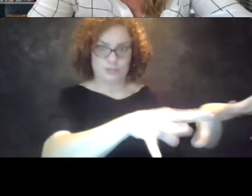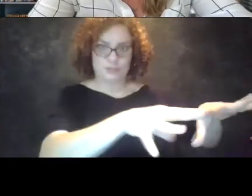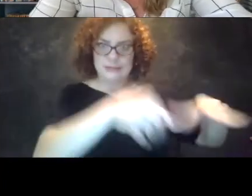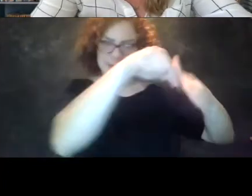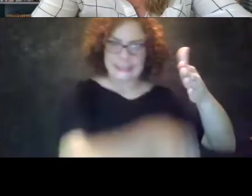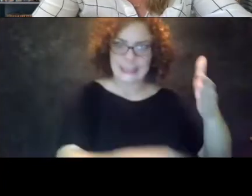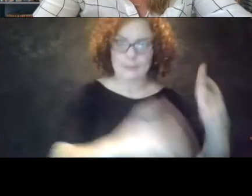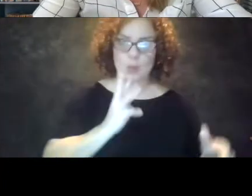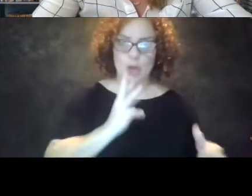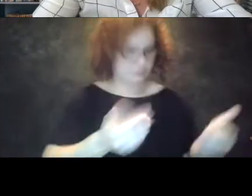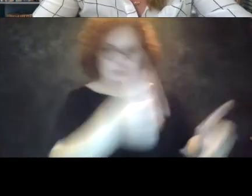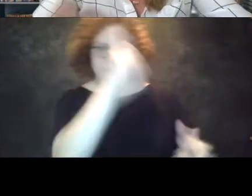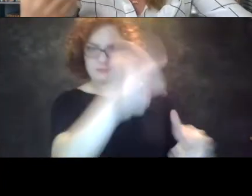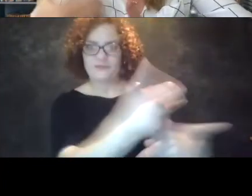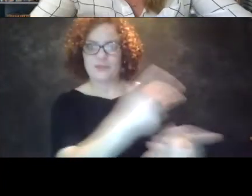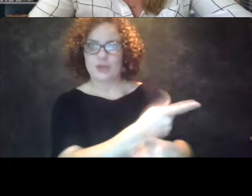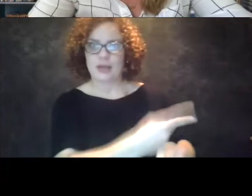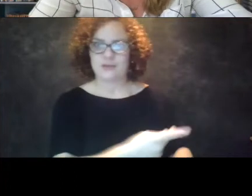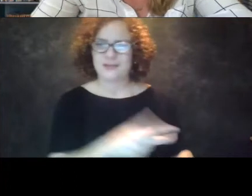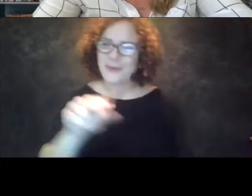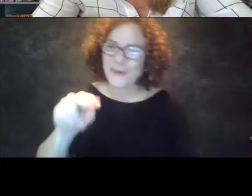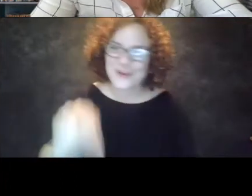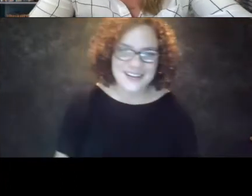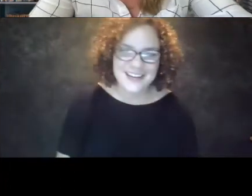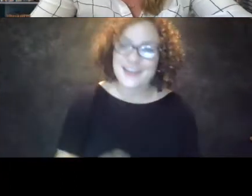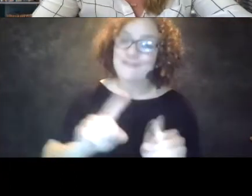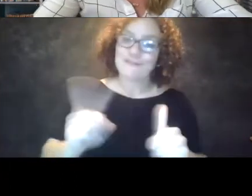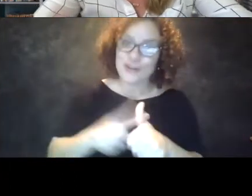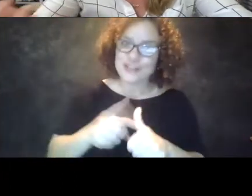plan, you talk about how to swim, what your arms do, what your legs do, like what we do